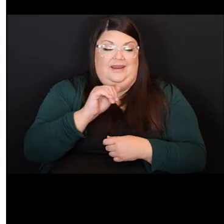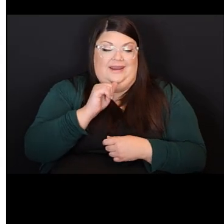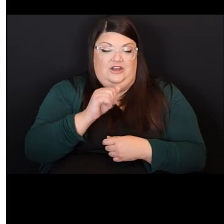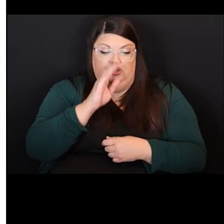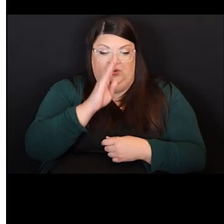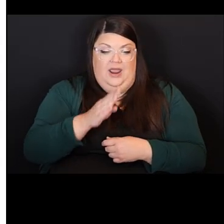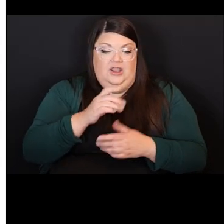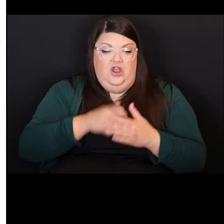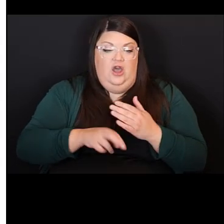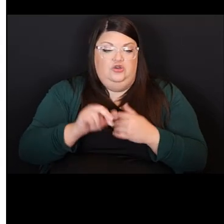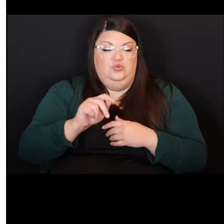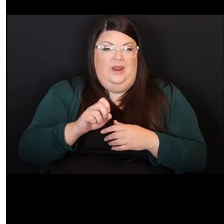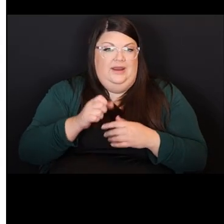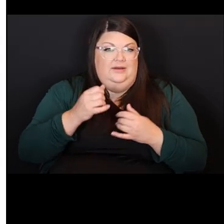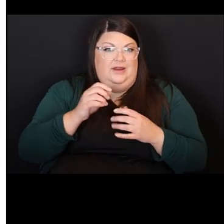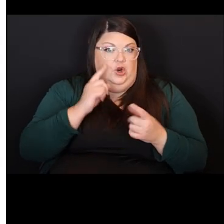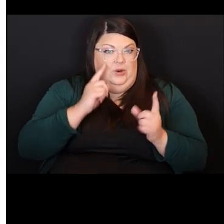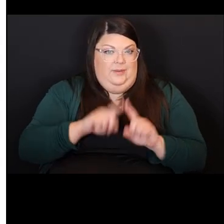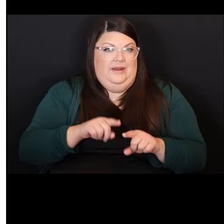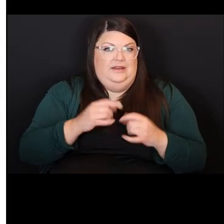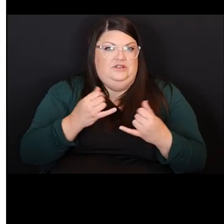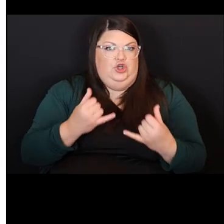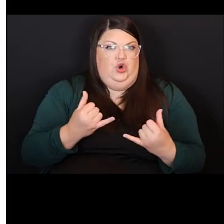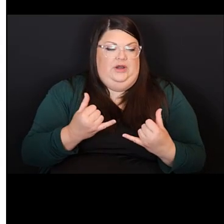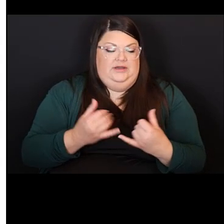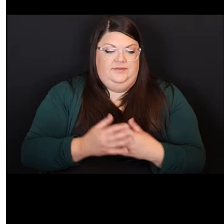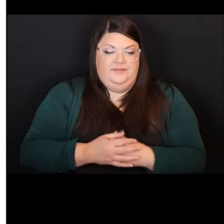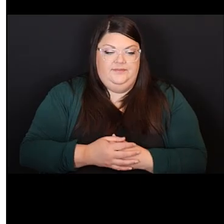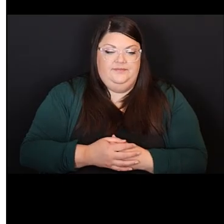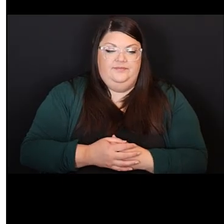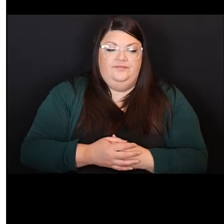Ensure your indirect cost rate agreement is current.